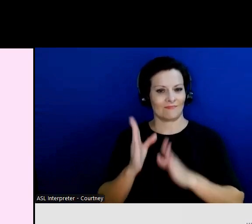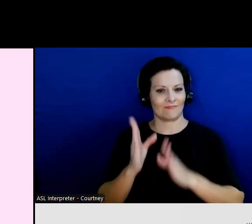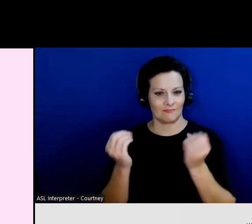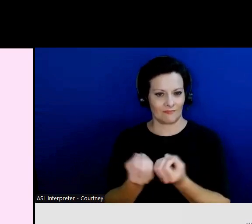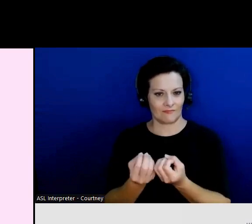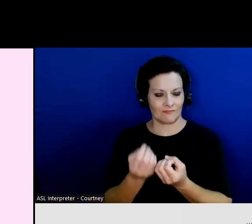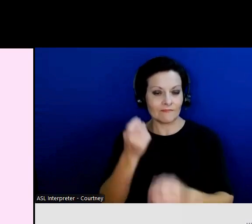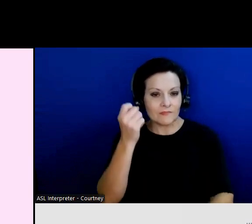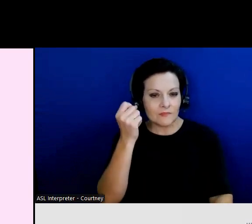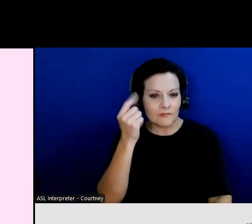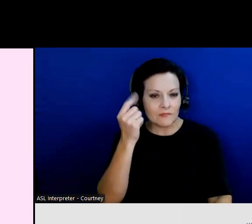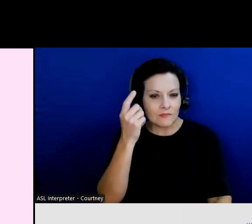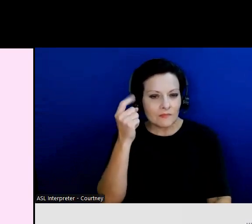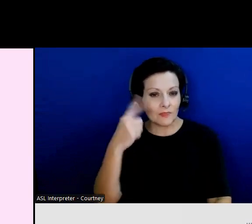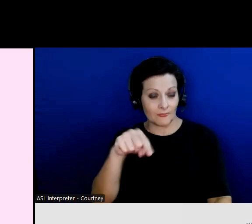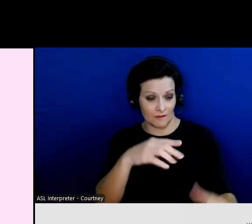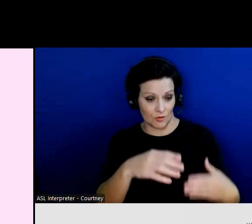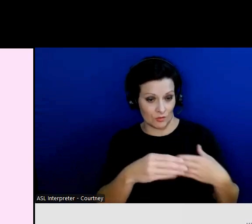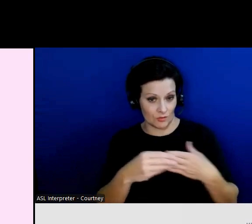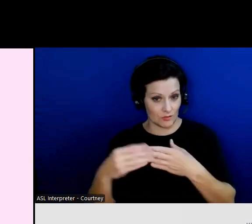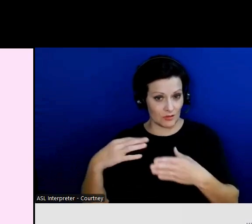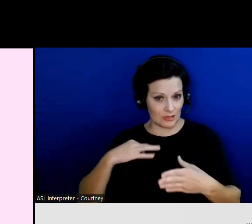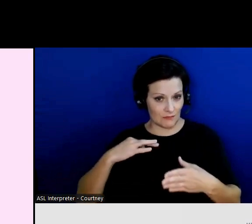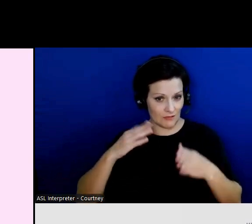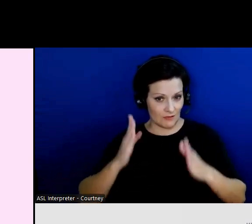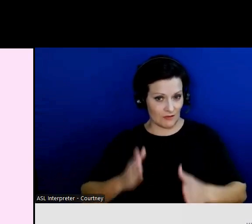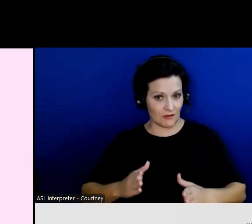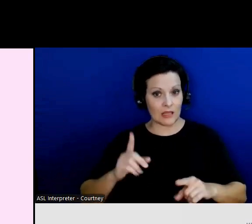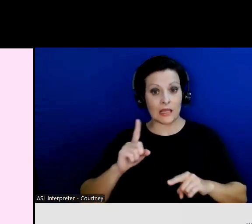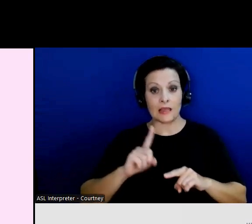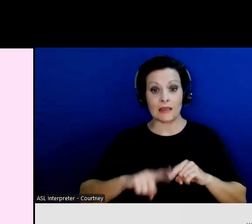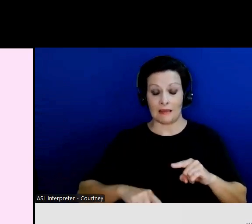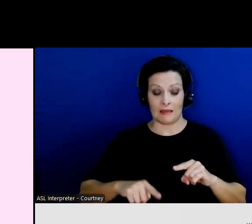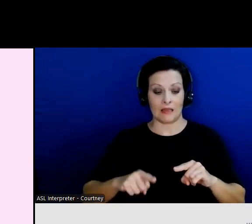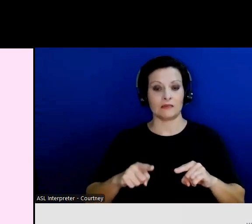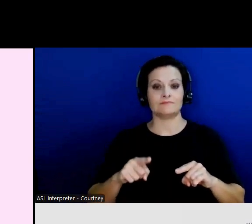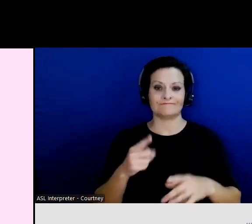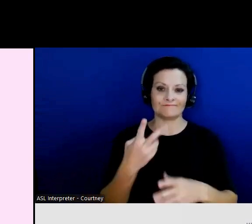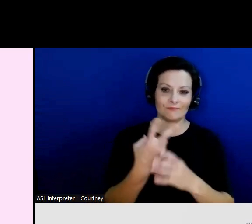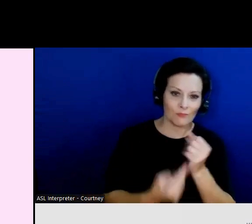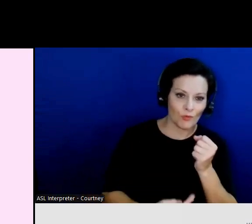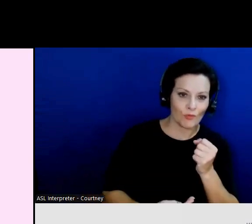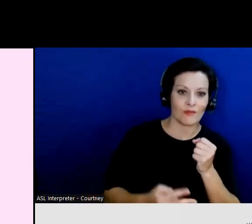the lead applicant cannot serve as both the victim service provider and